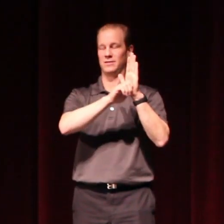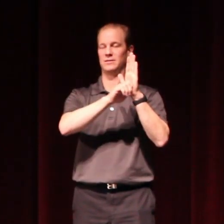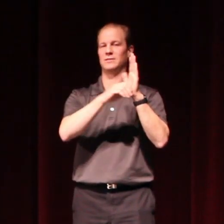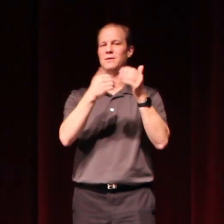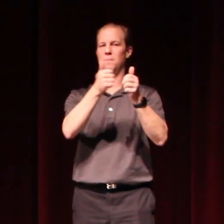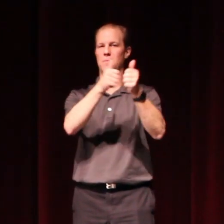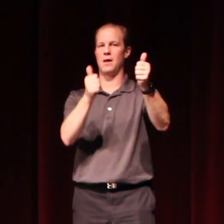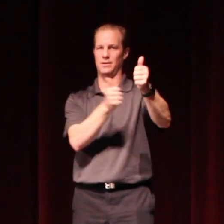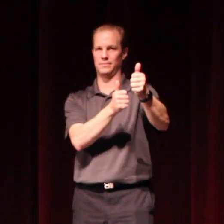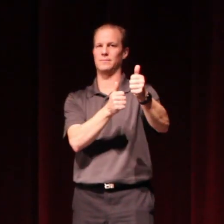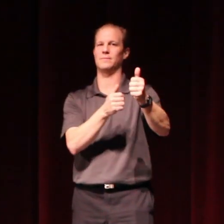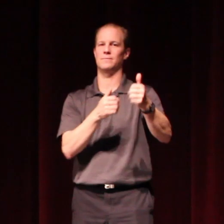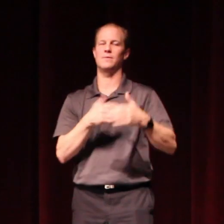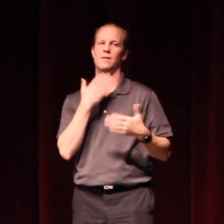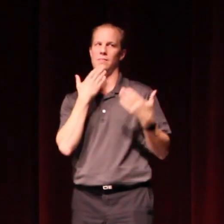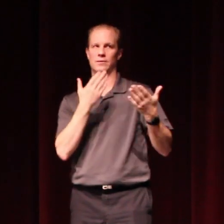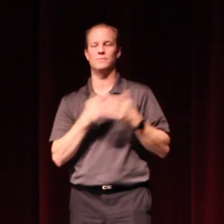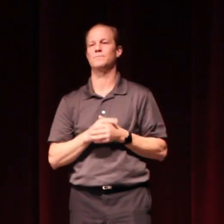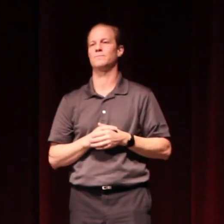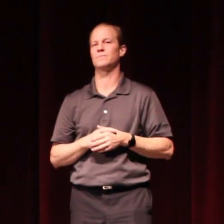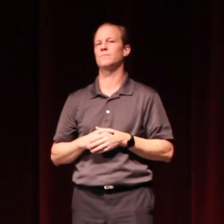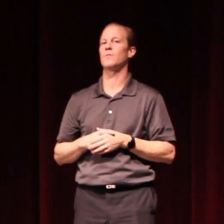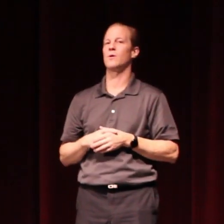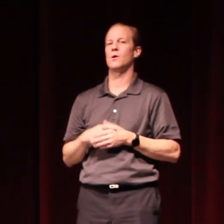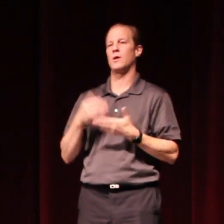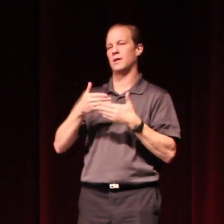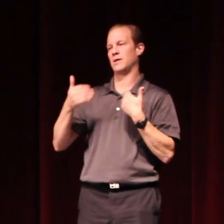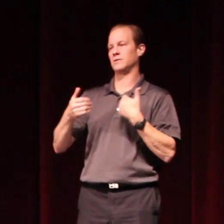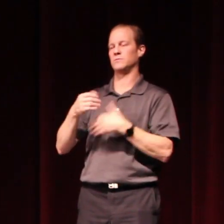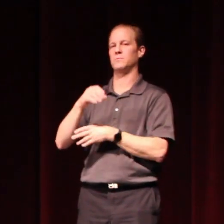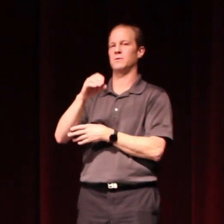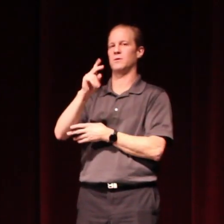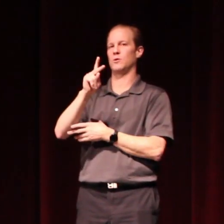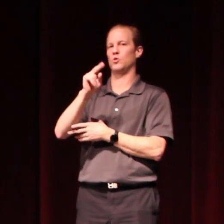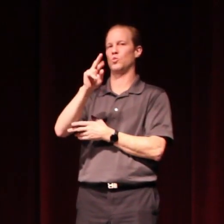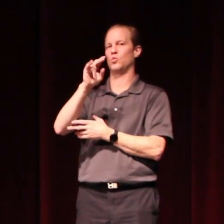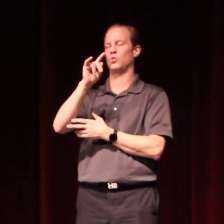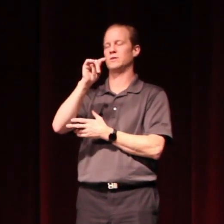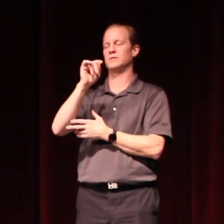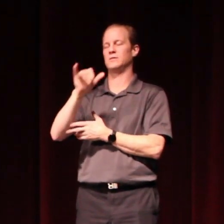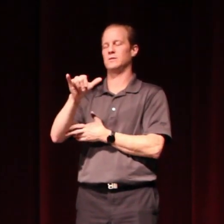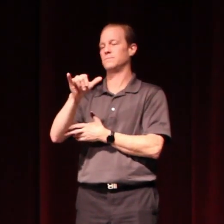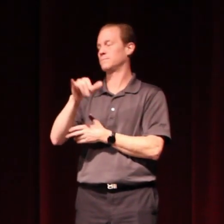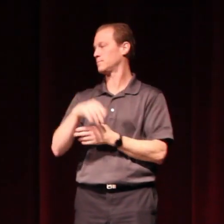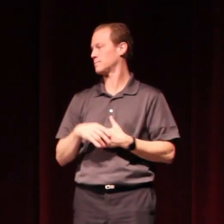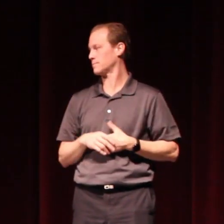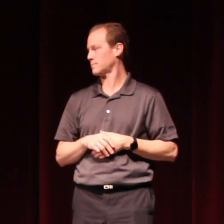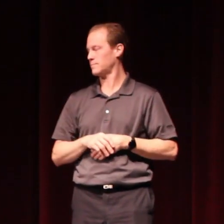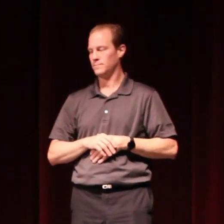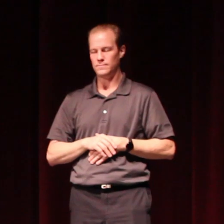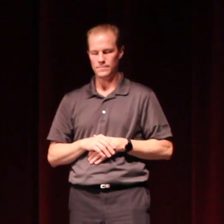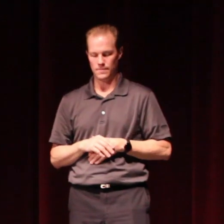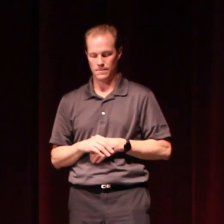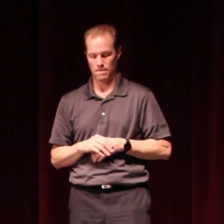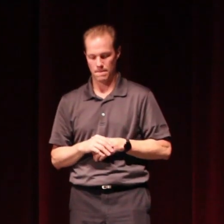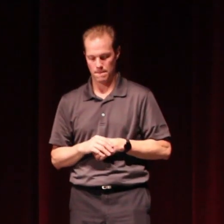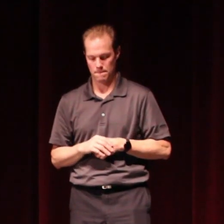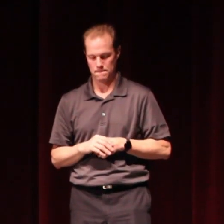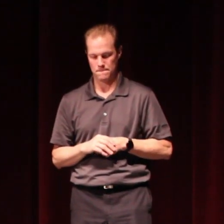Thank you. Next we will hear from Kristy Svatek-Whitson.